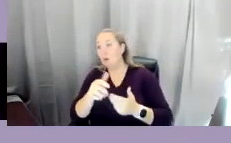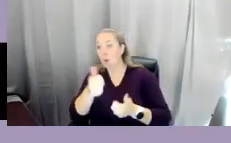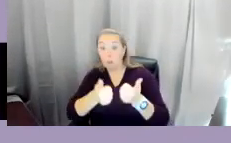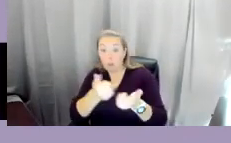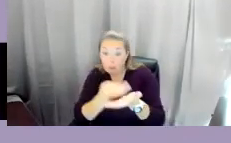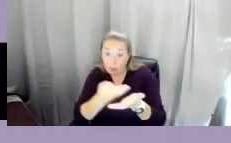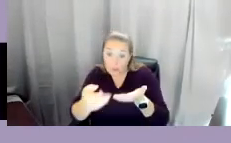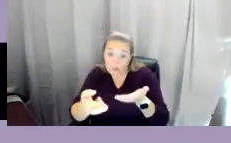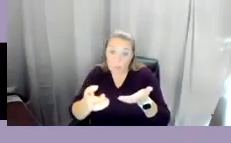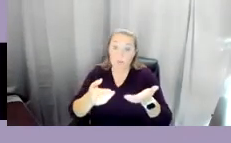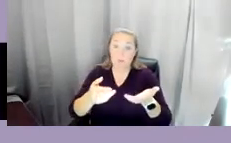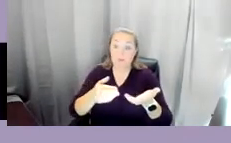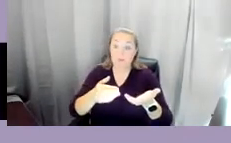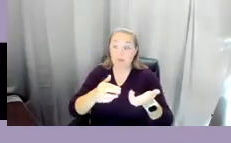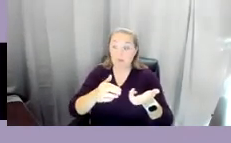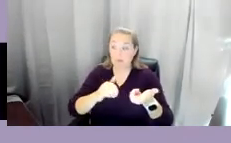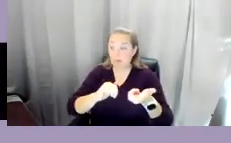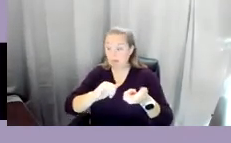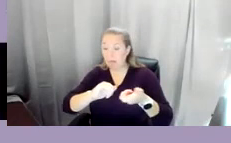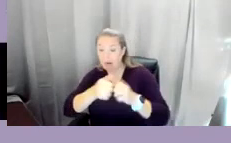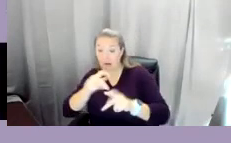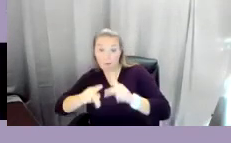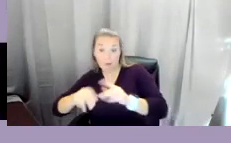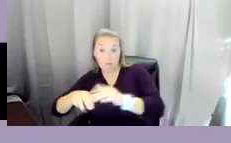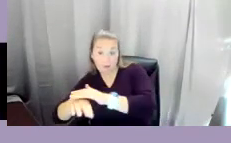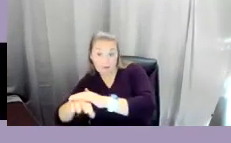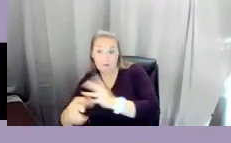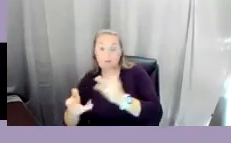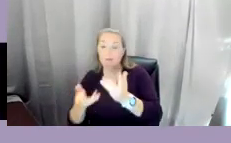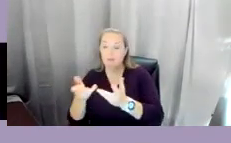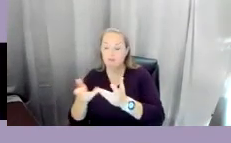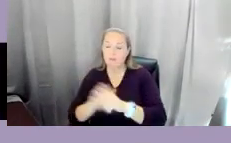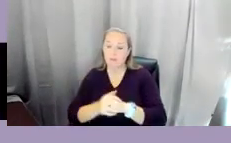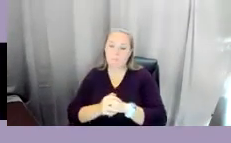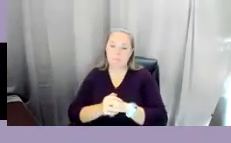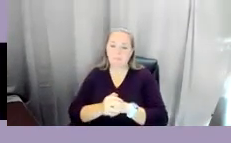HOW THE COUNTY CONCEPTUALIZES EQUITY AND SOCIAL JUSTICE AT THE FOUNDATION OF A TREE. A LOT OF DIFFERENT RESOURCES AND